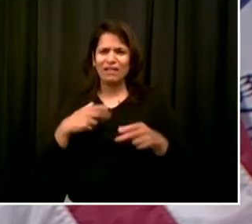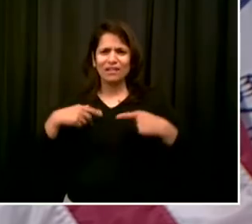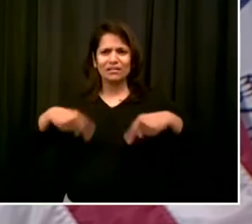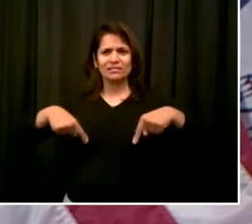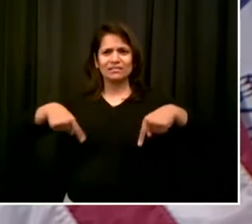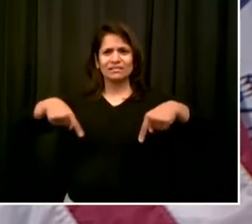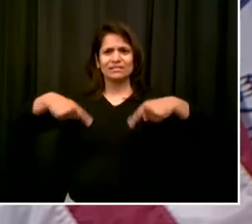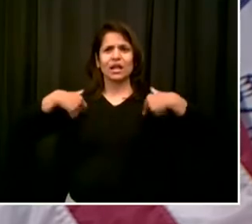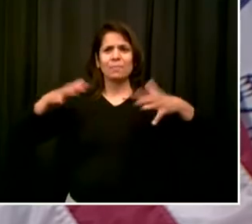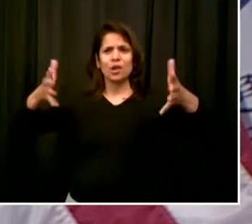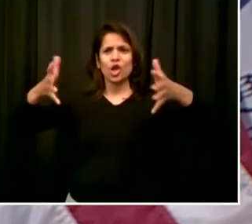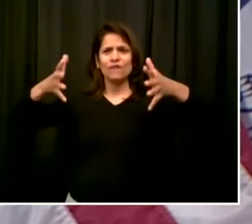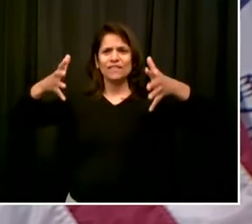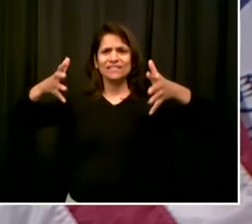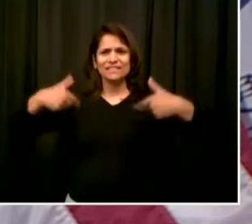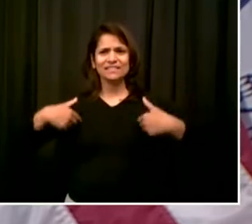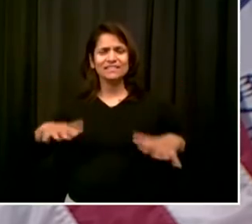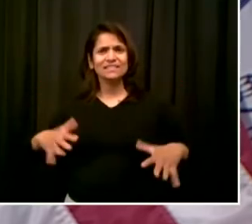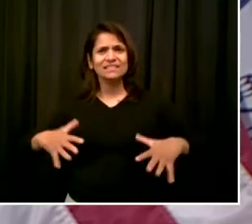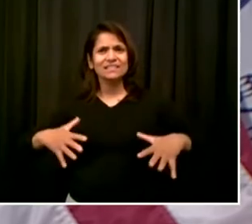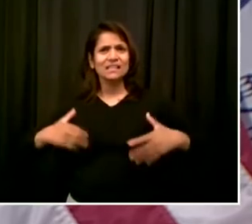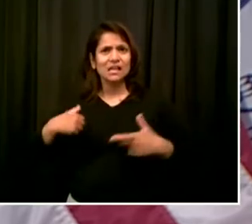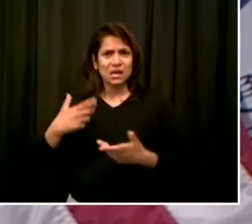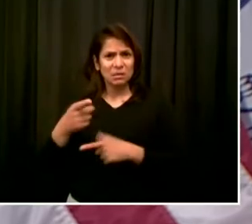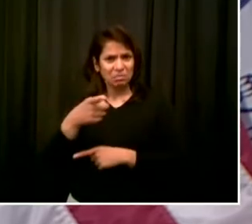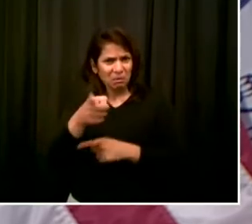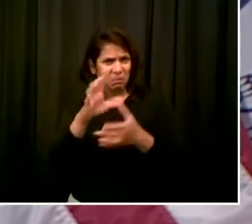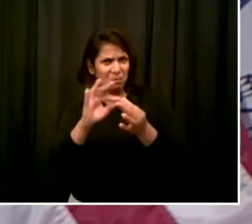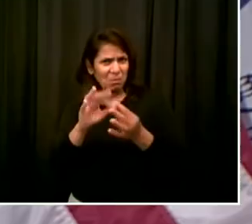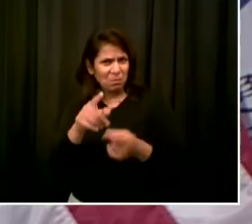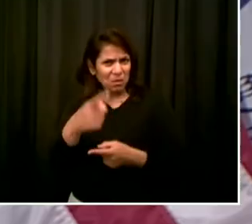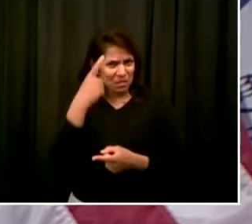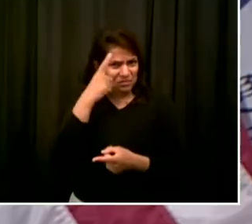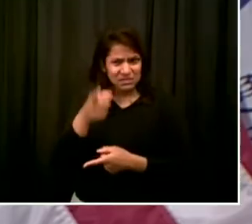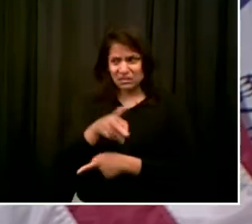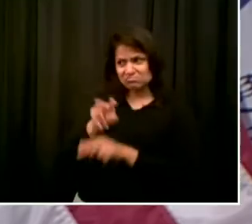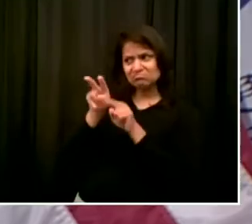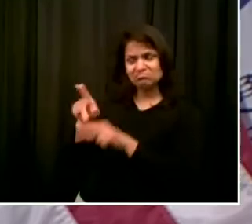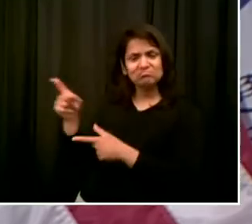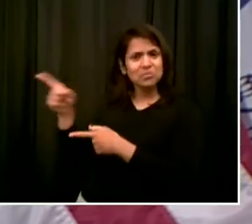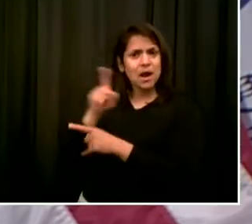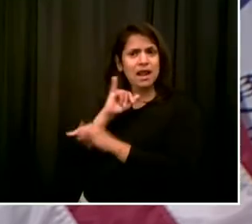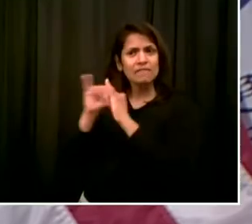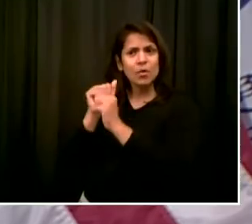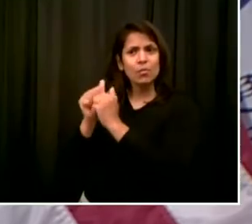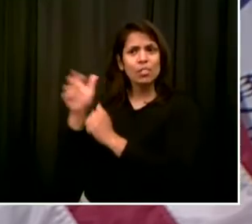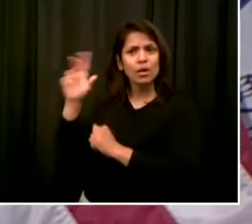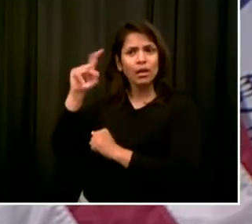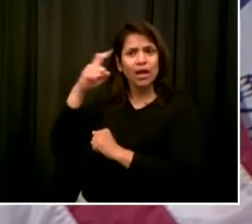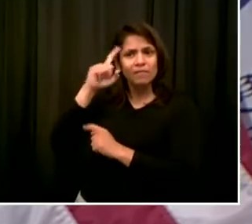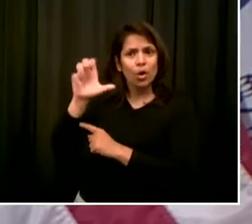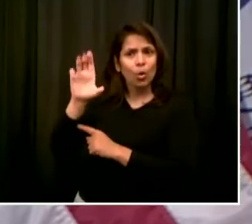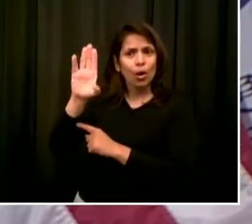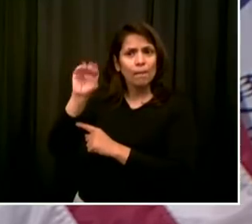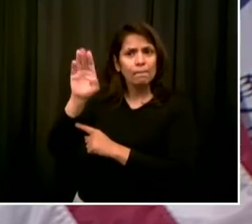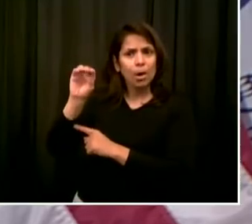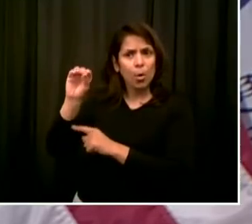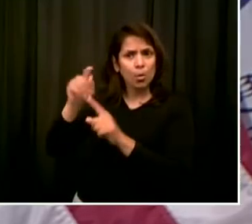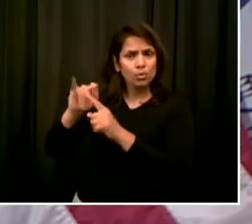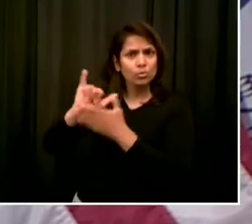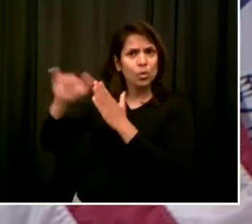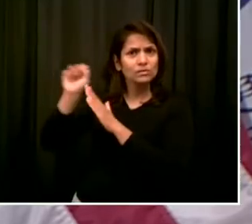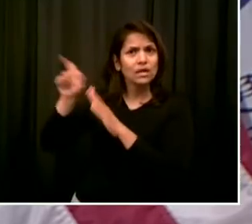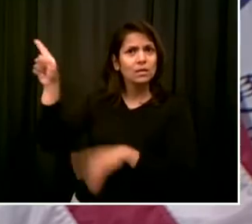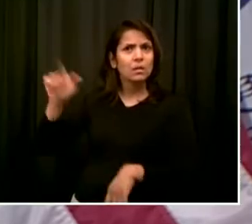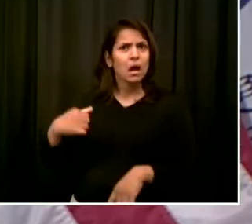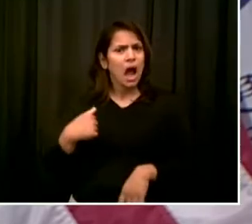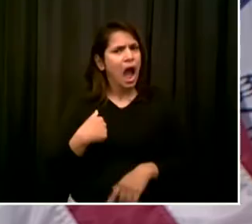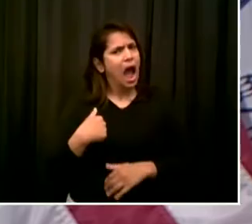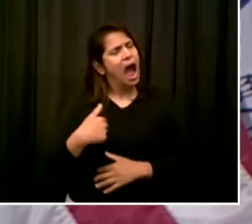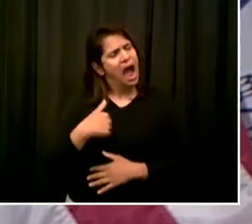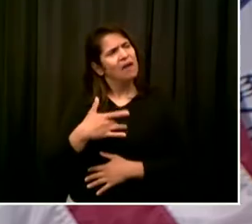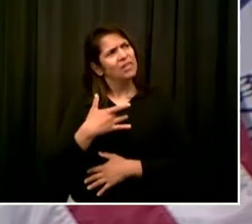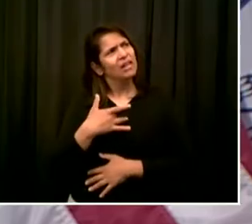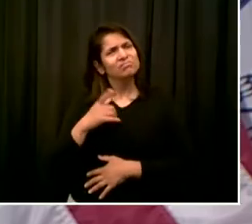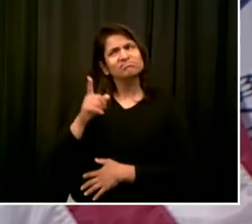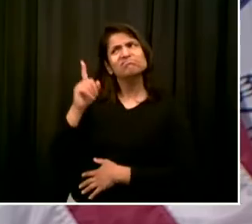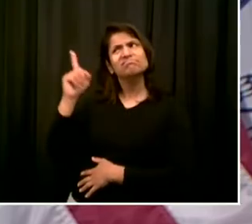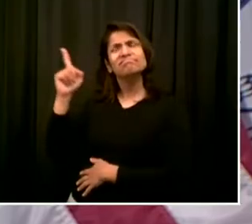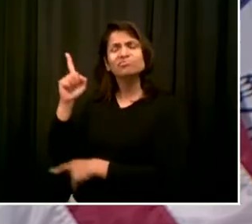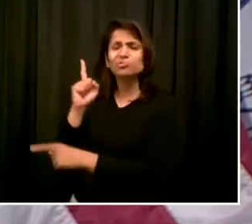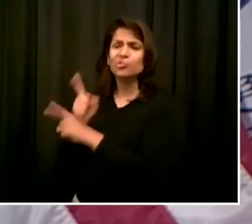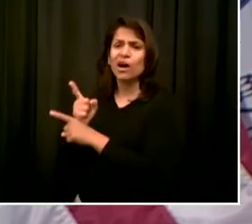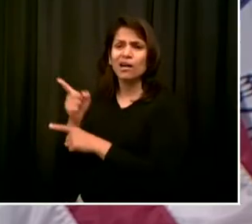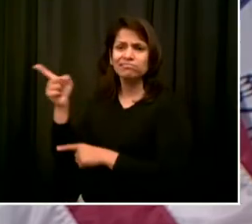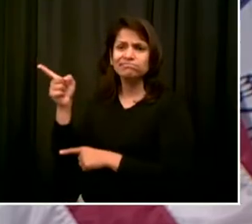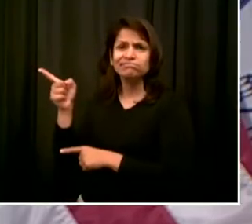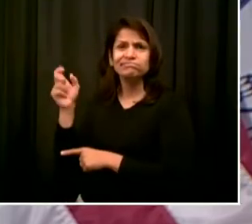ADDRESS WHAT HE SAID TODAY